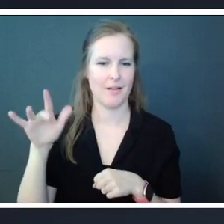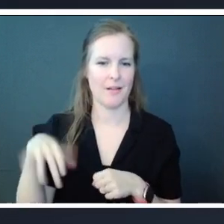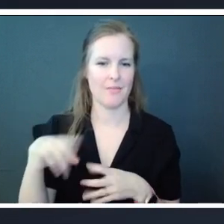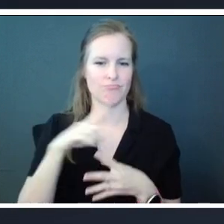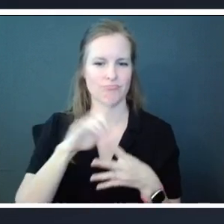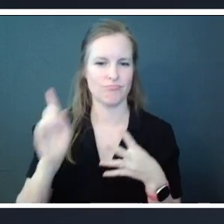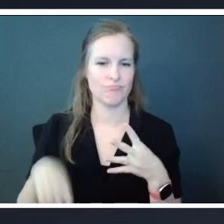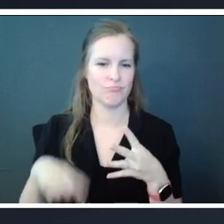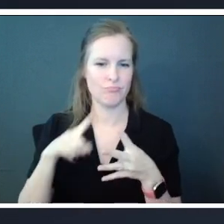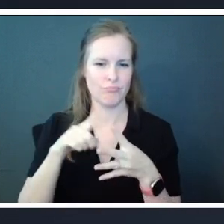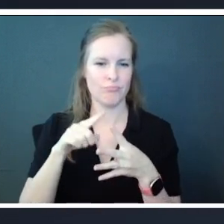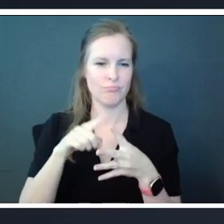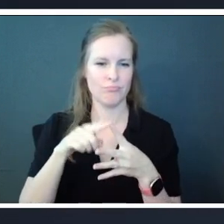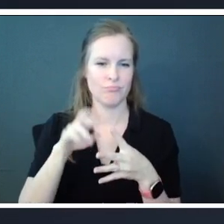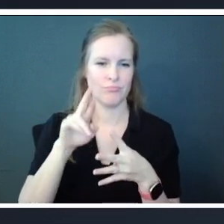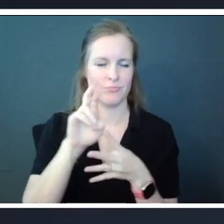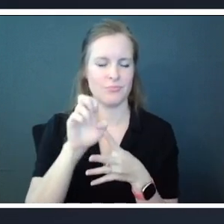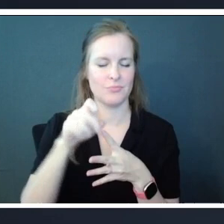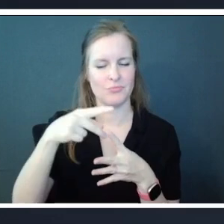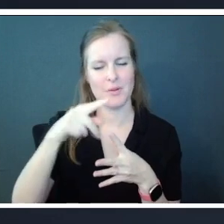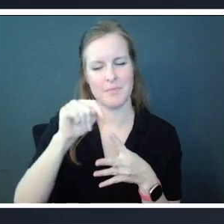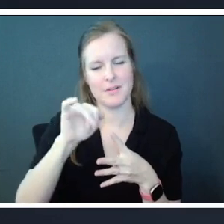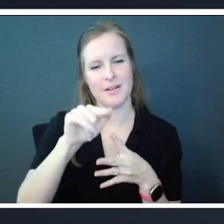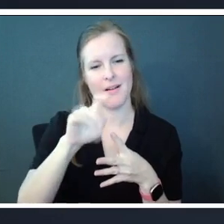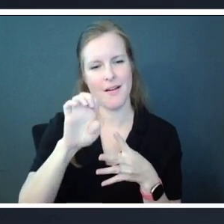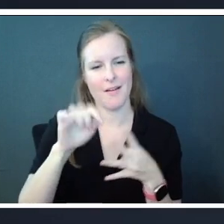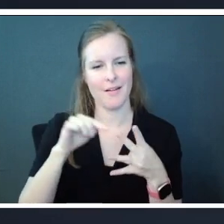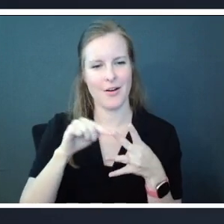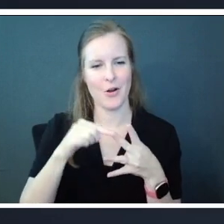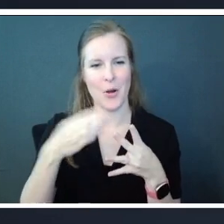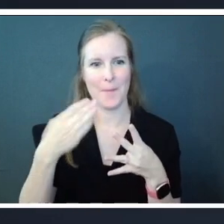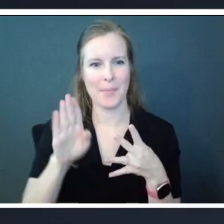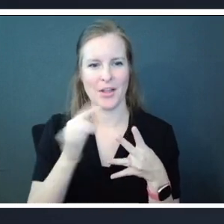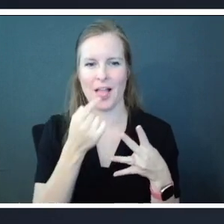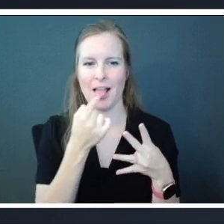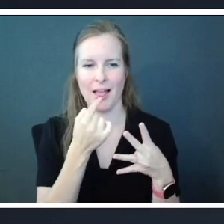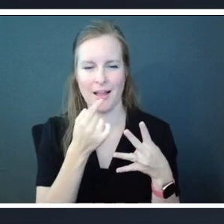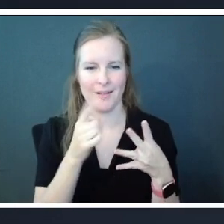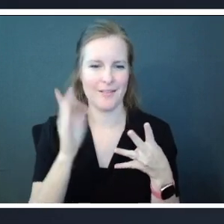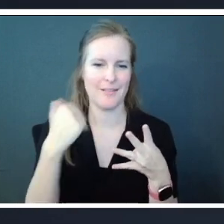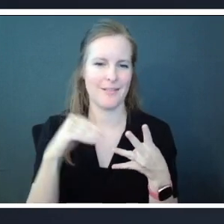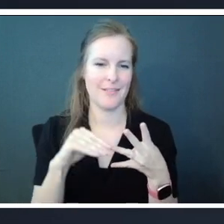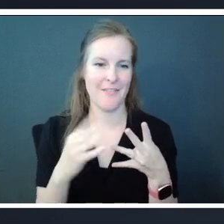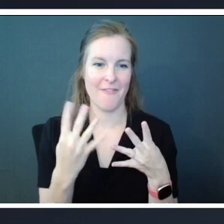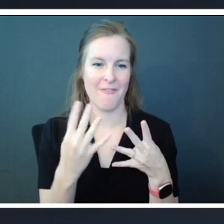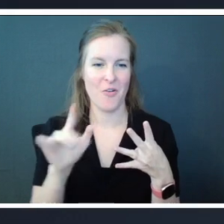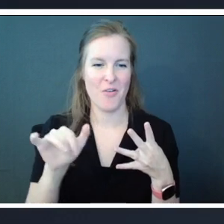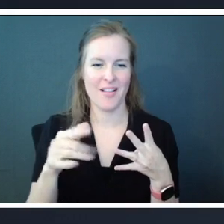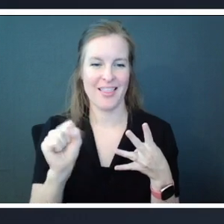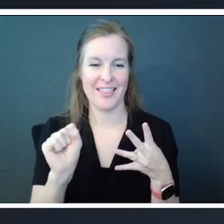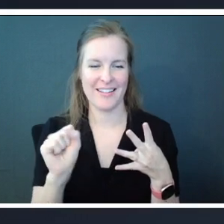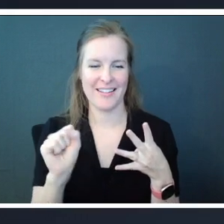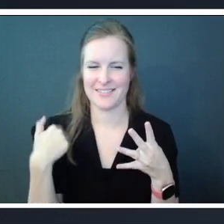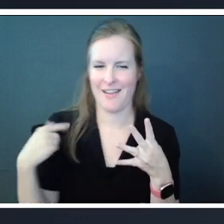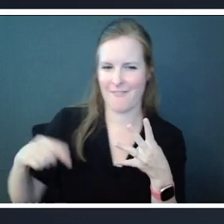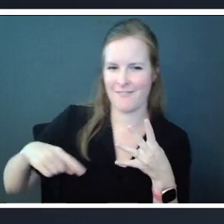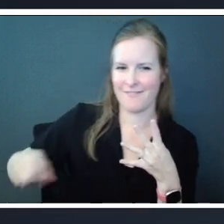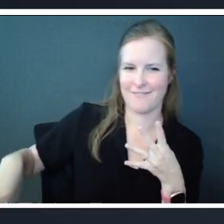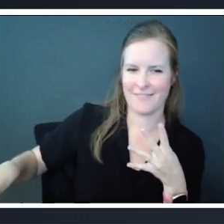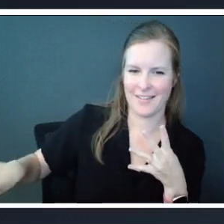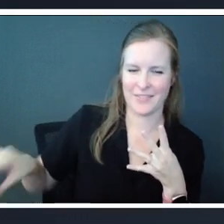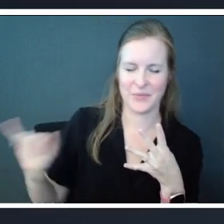a blue tongue. I have four legs and a tail and my scales remind me -- or remind people of pinecones